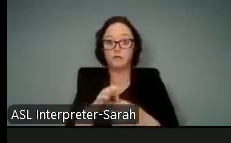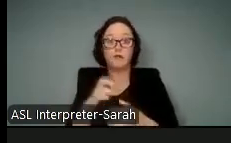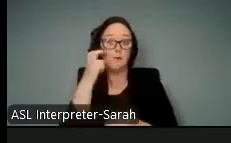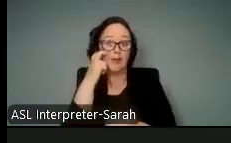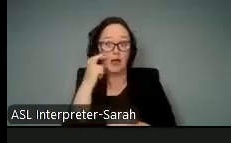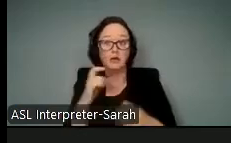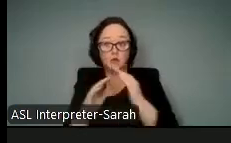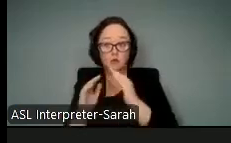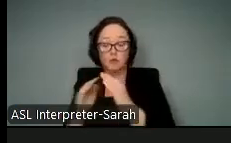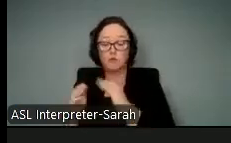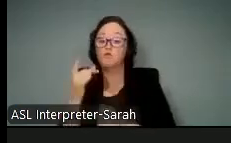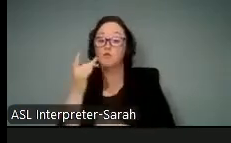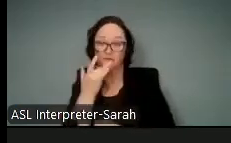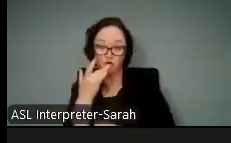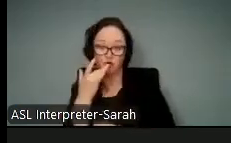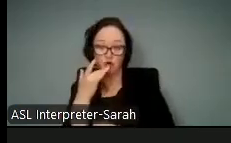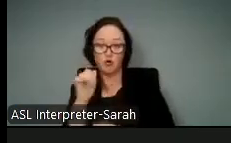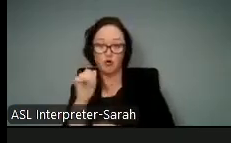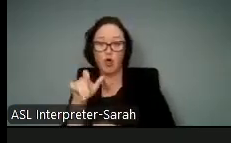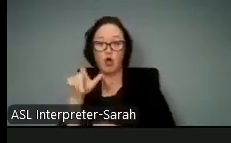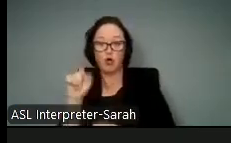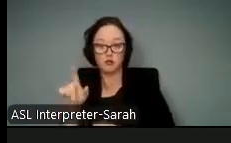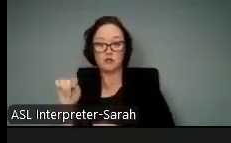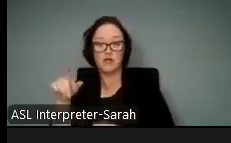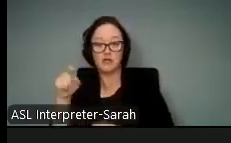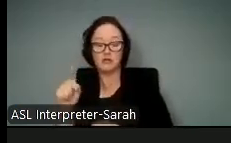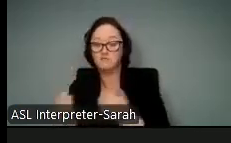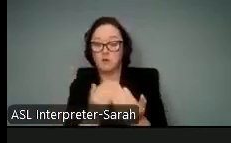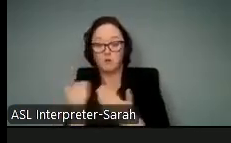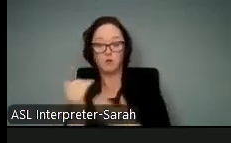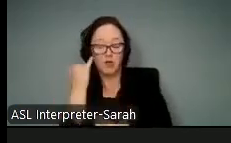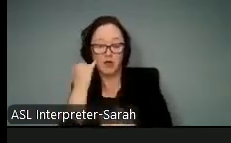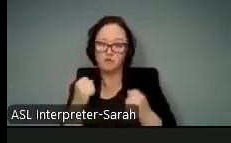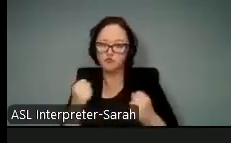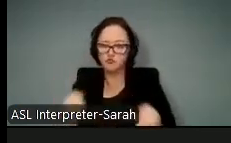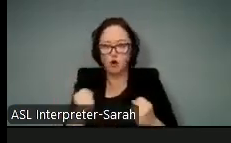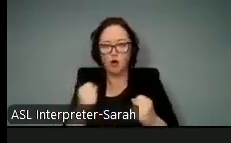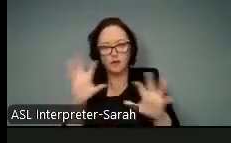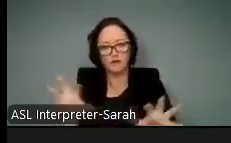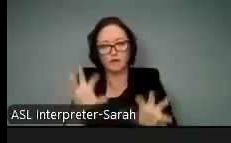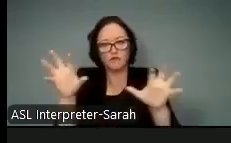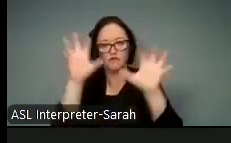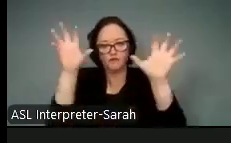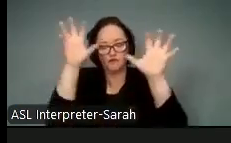even if it is arguably decorative. Where we want to straddle a fine line, where we don't want to have everything have alt text,